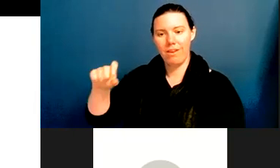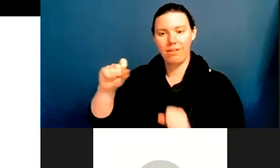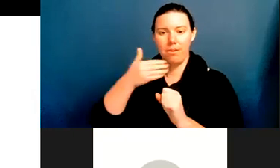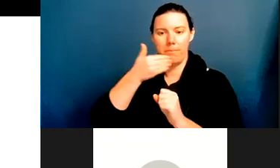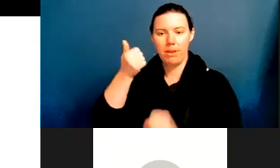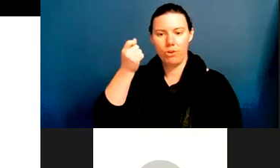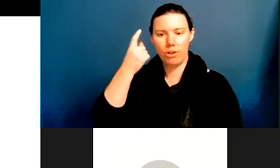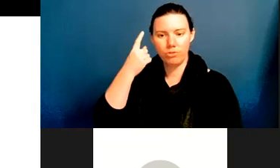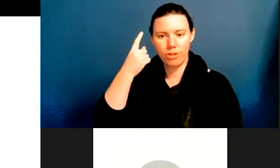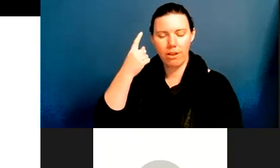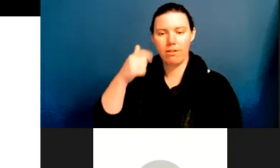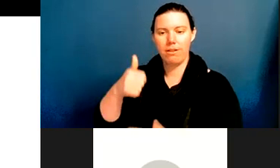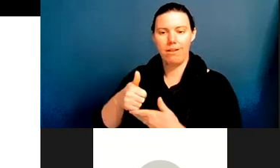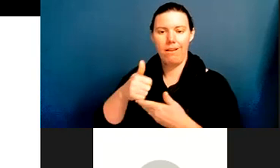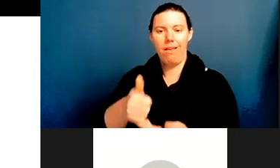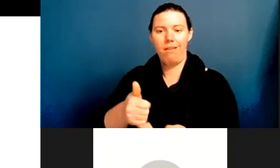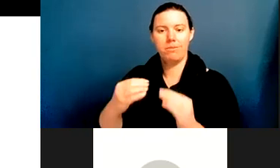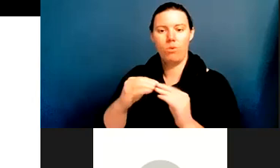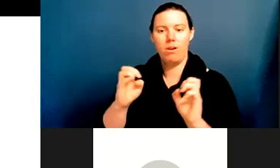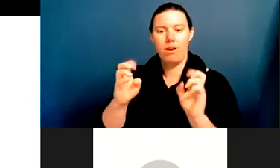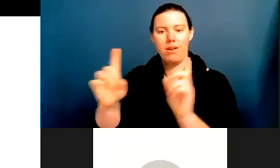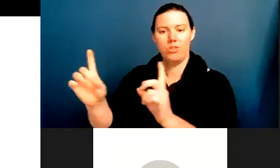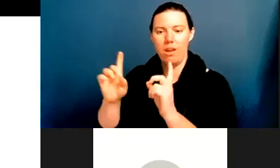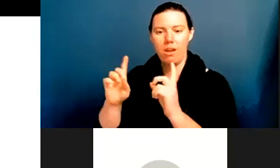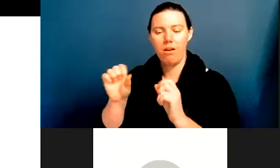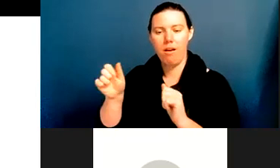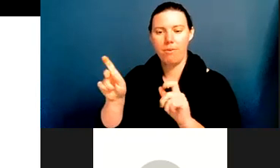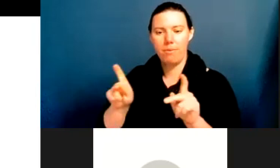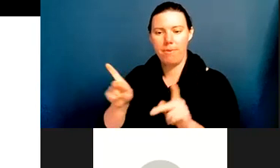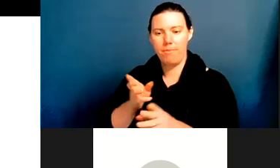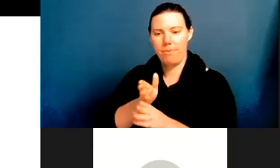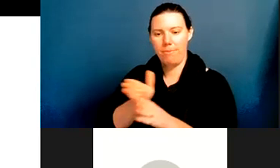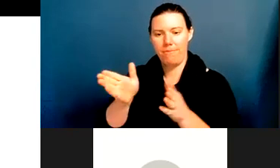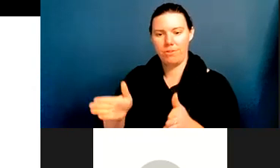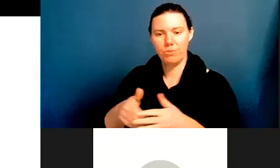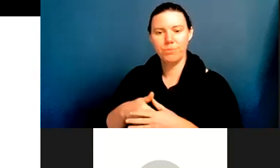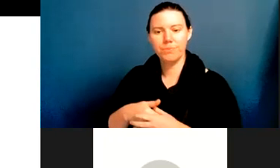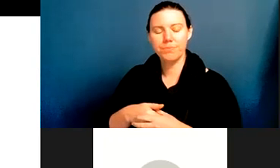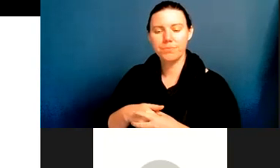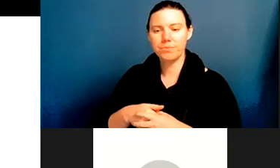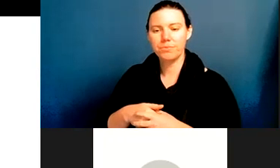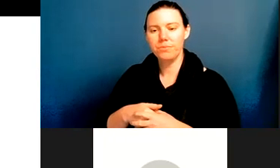and then they can help further educate other medical providers around them